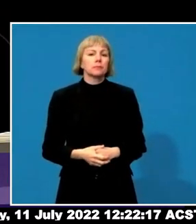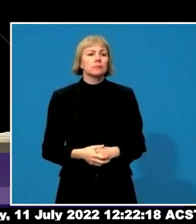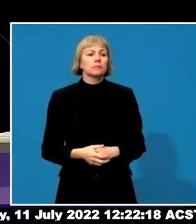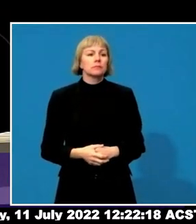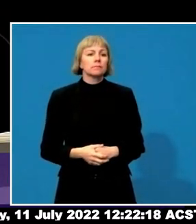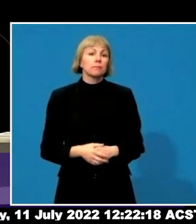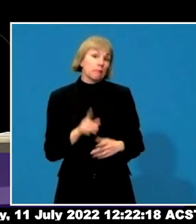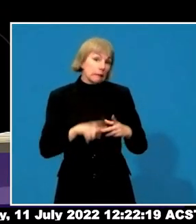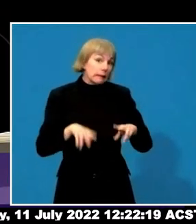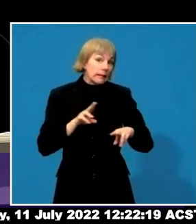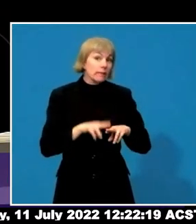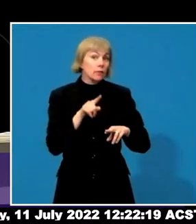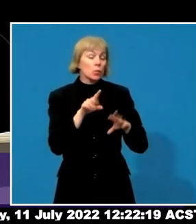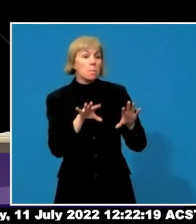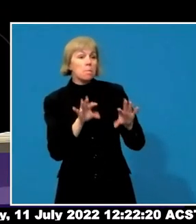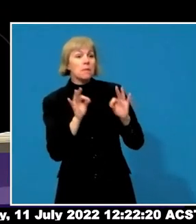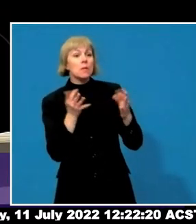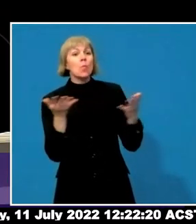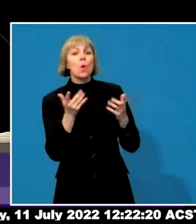could go, where would you - where would you go and have respite?